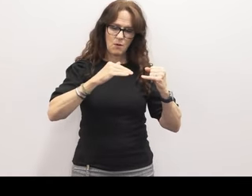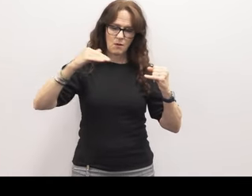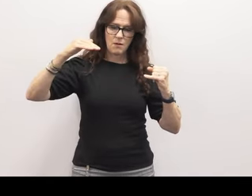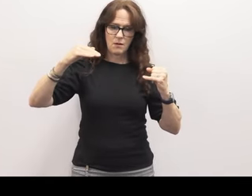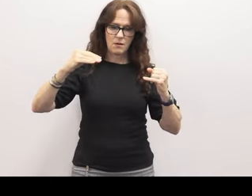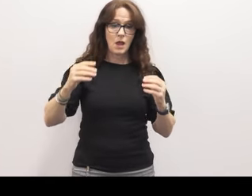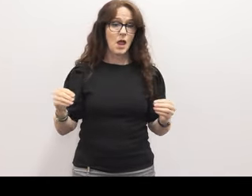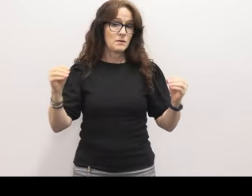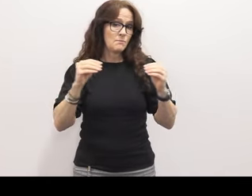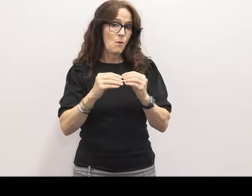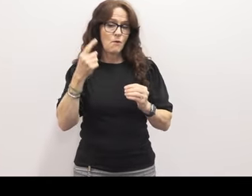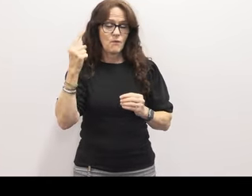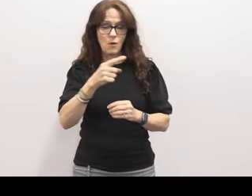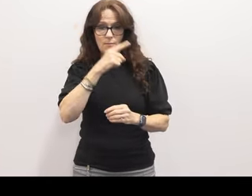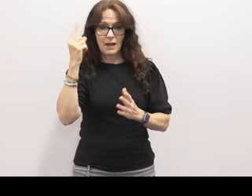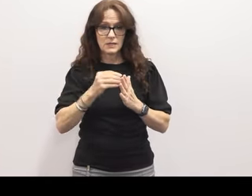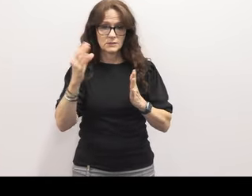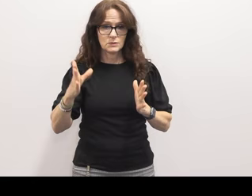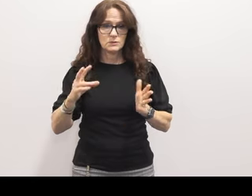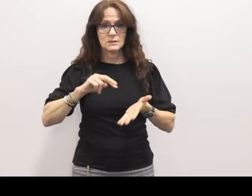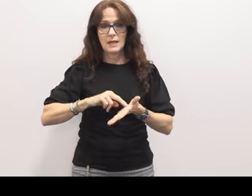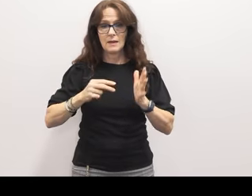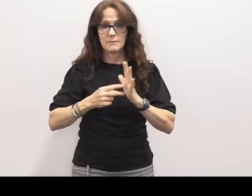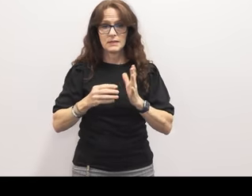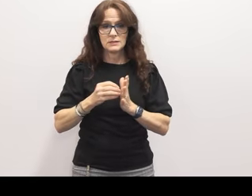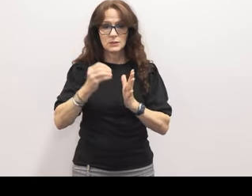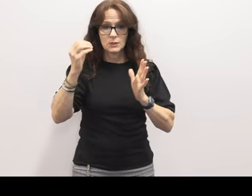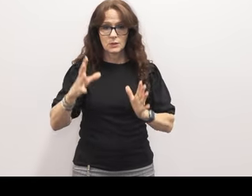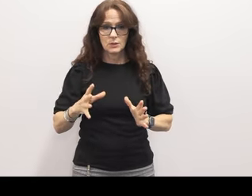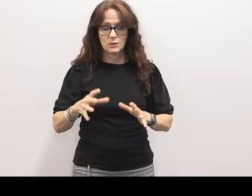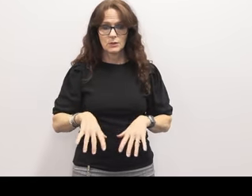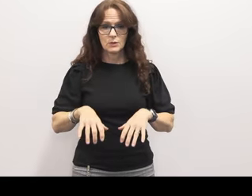So that means that our students who took core classes